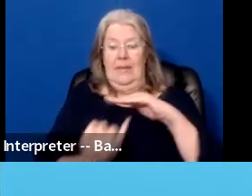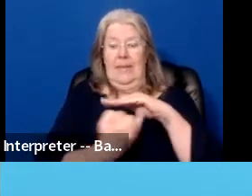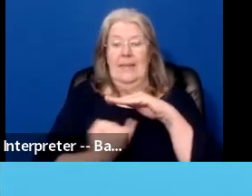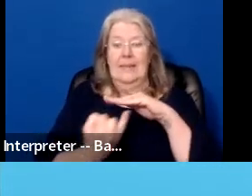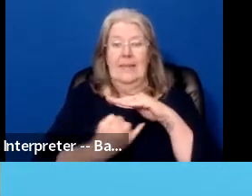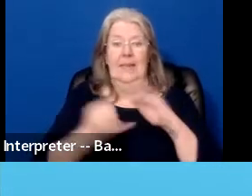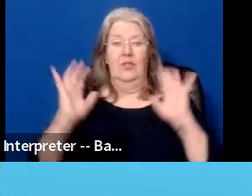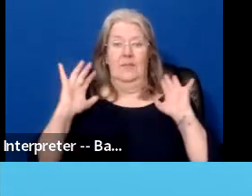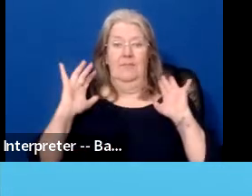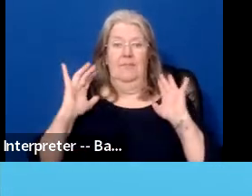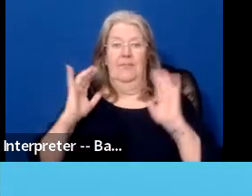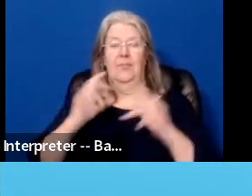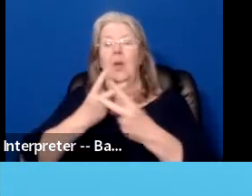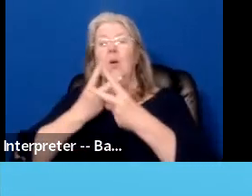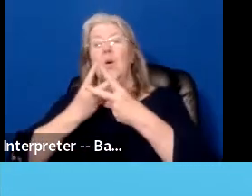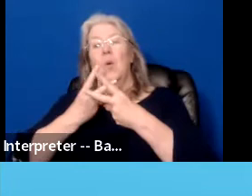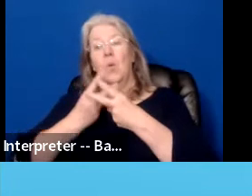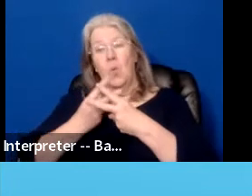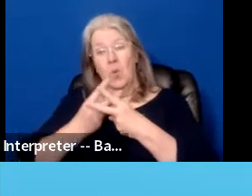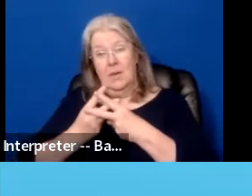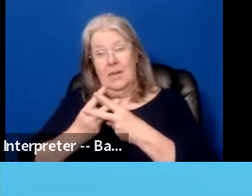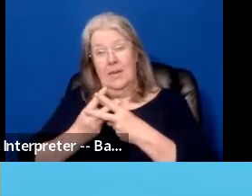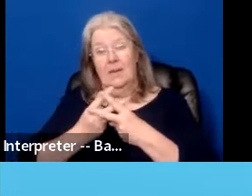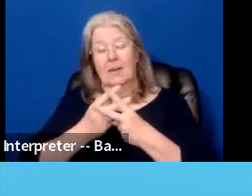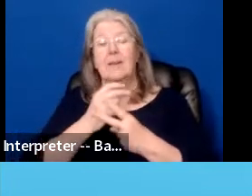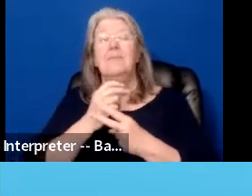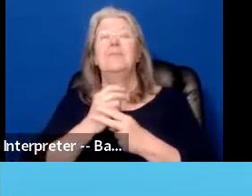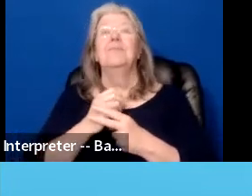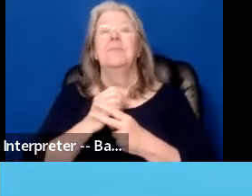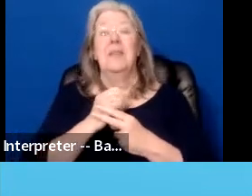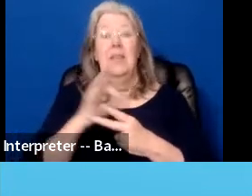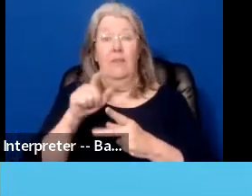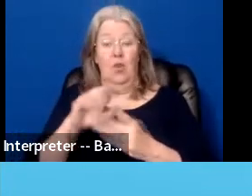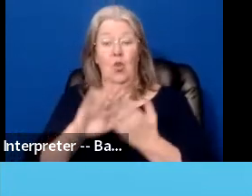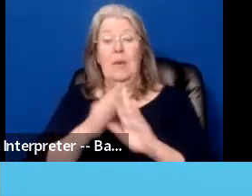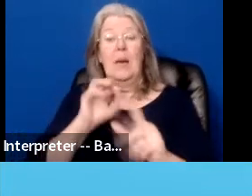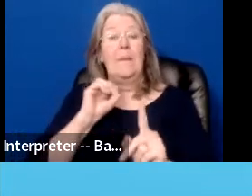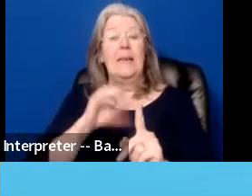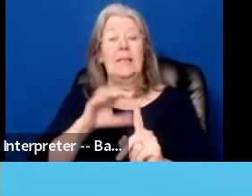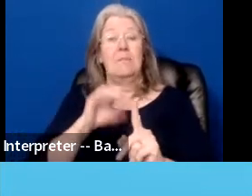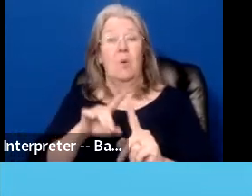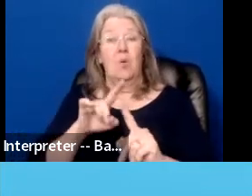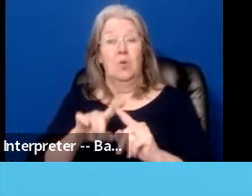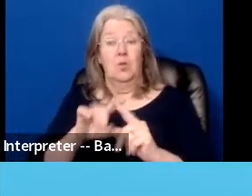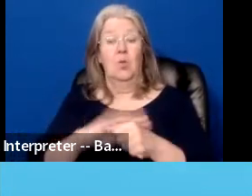Quarantine is what you do if unfortunately you get exposed to someone who does have COVID-19 and